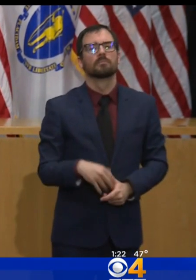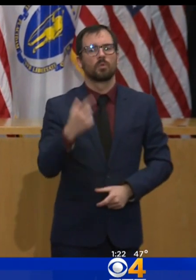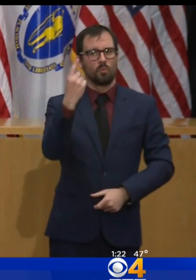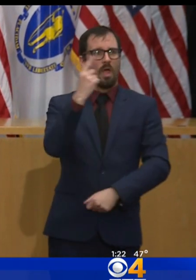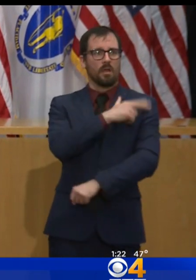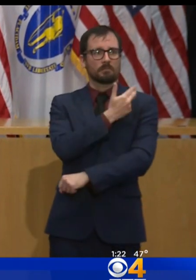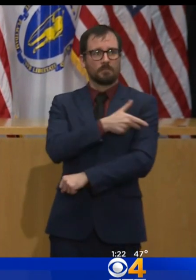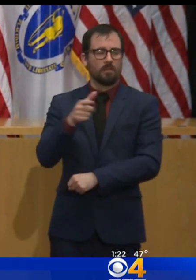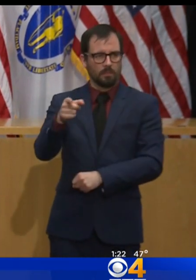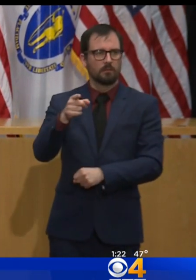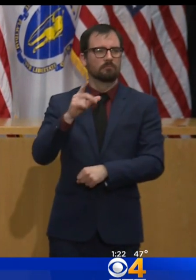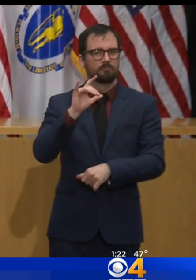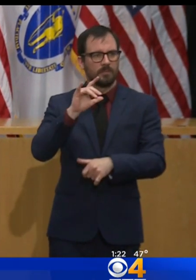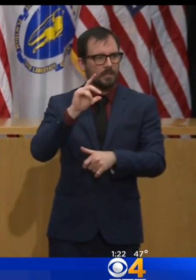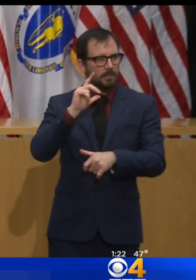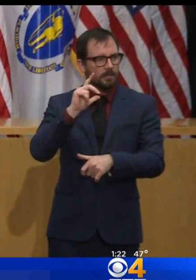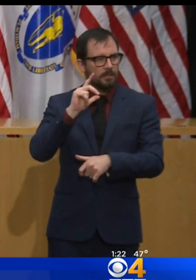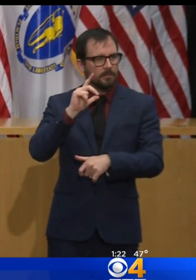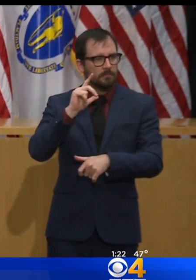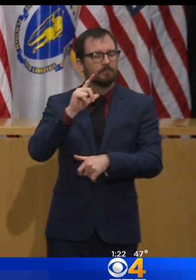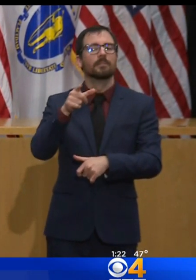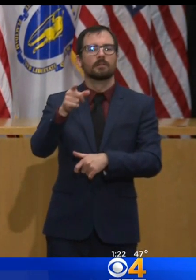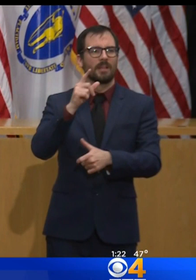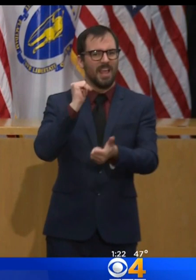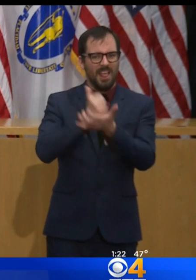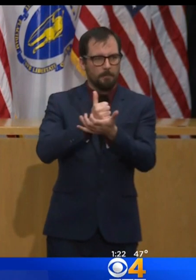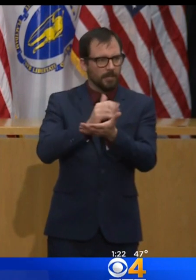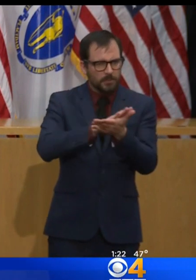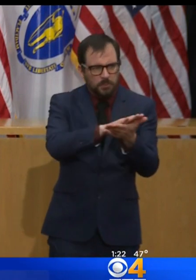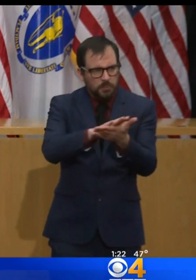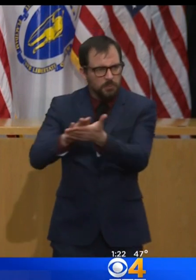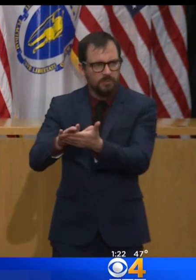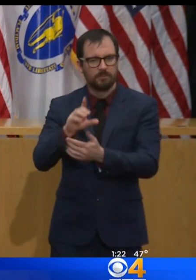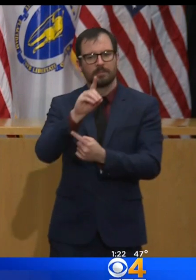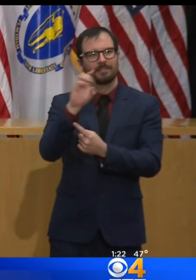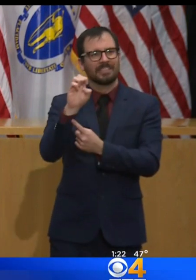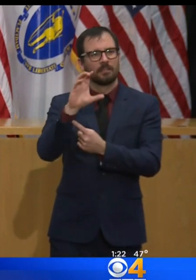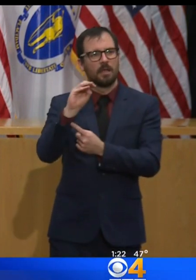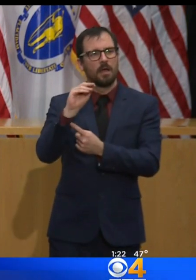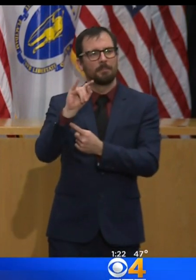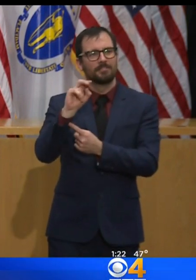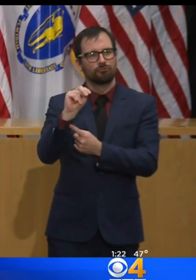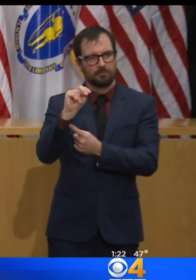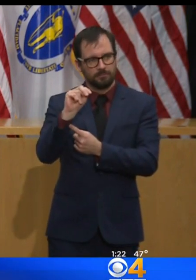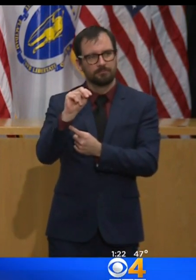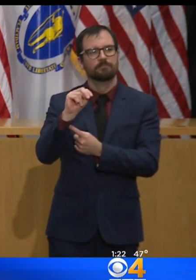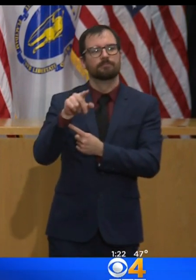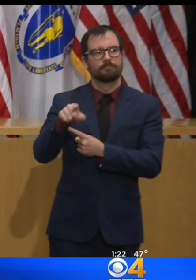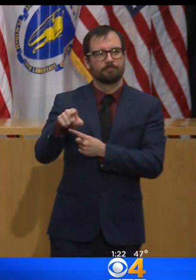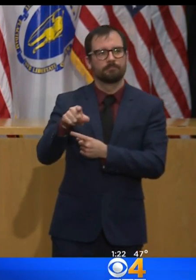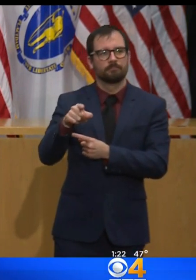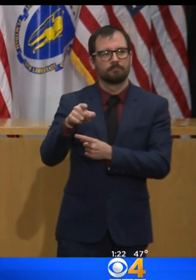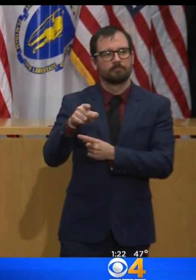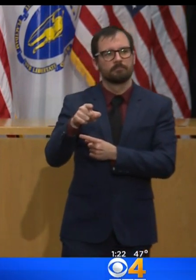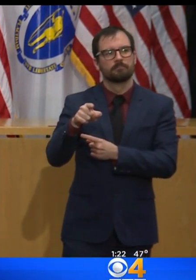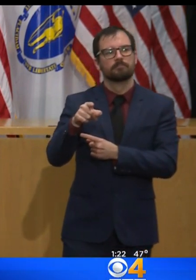DECONTAMINATION SYSTEM THAT SOME OF YOU KNOW HAS RECEIVED NATIONAL PRESS ATTENTION SCHEDULED TO BE OPERATIONAL IN THE BOSTON